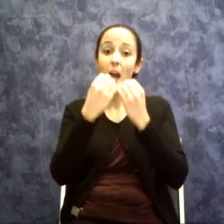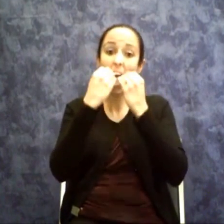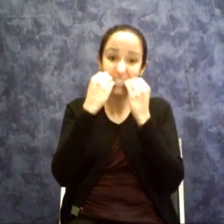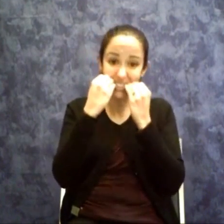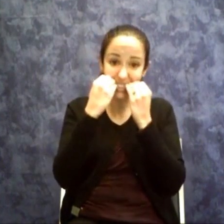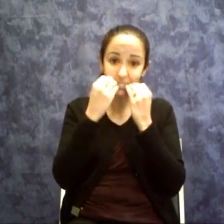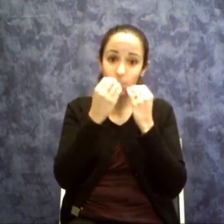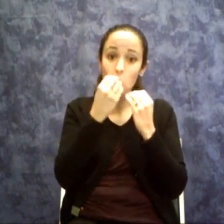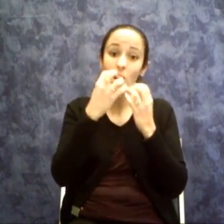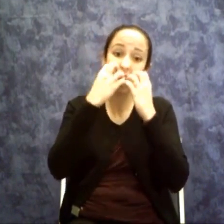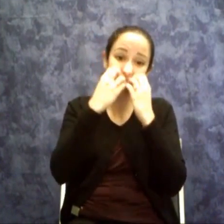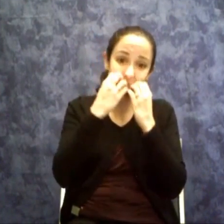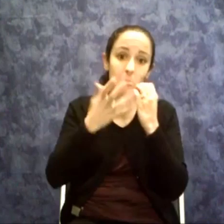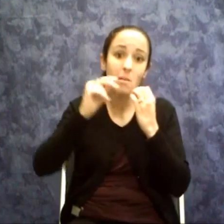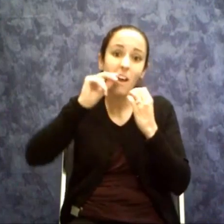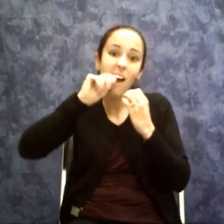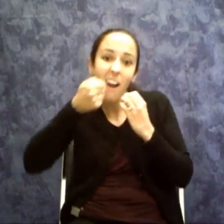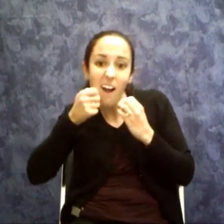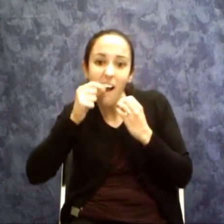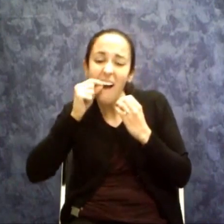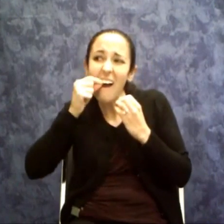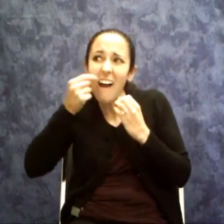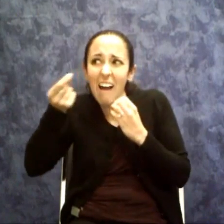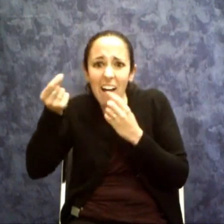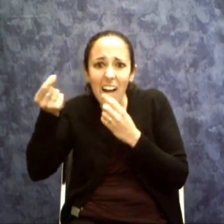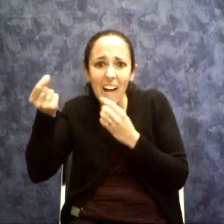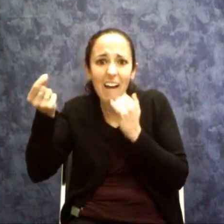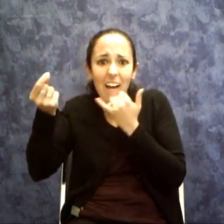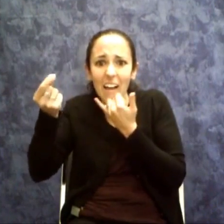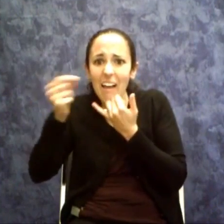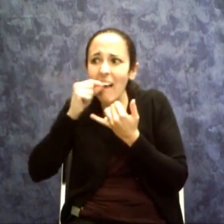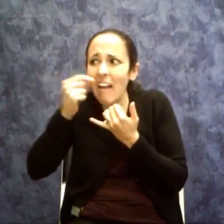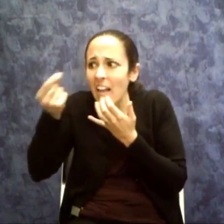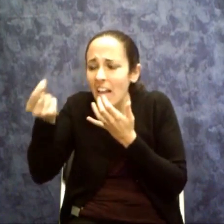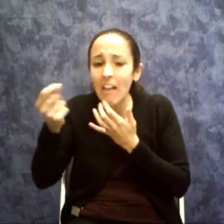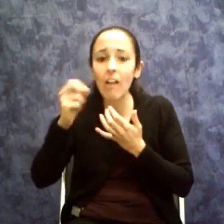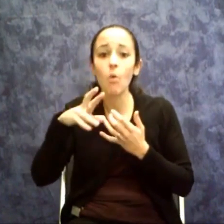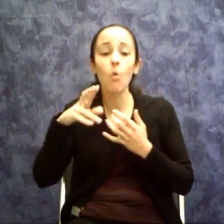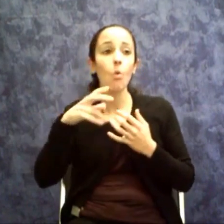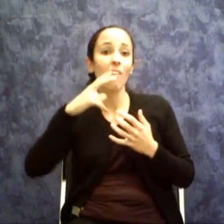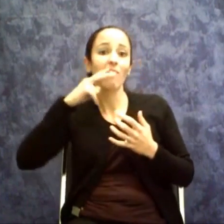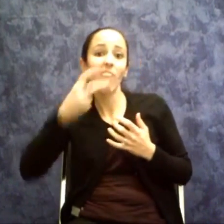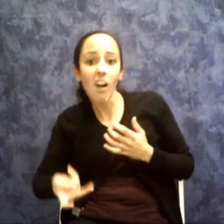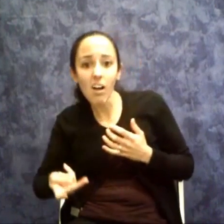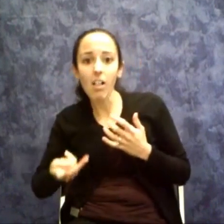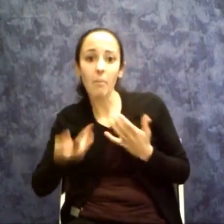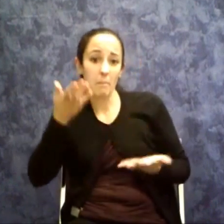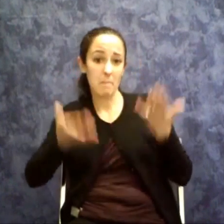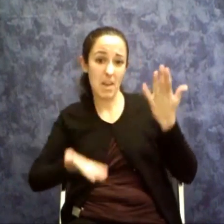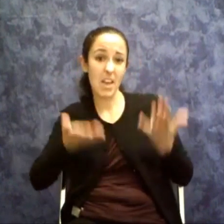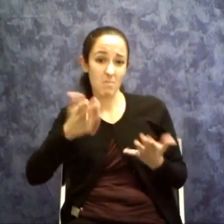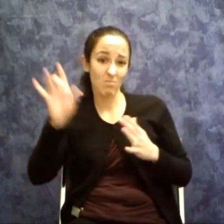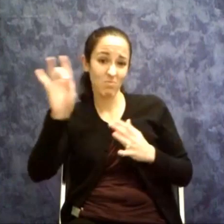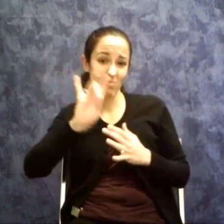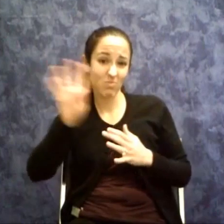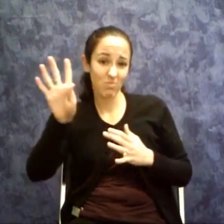Your teeth can break, chip, or fall out when you bite down on food.